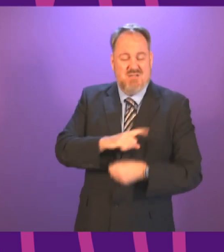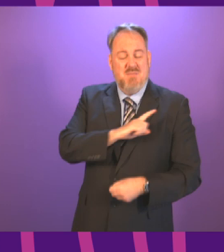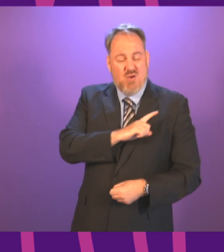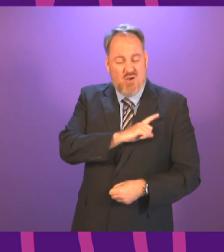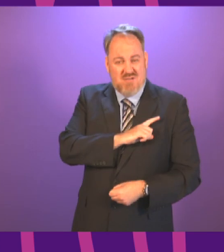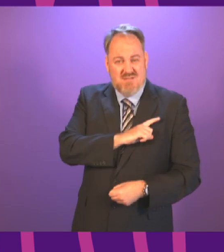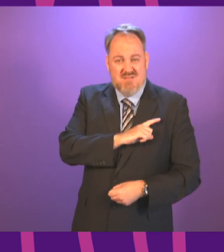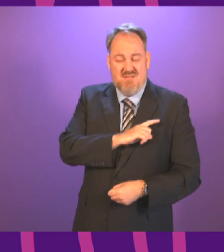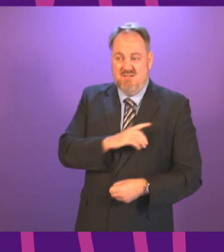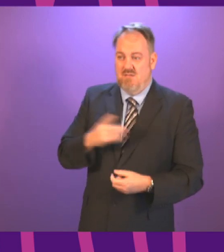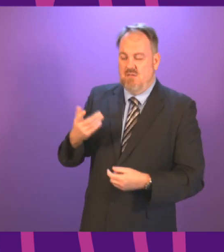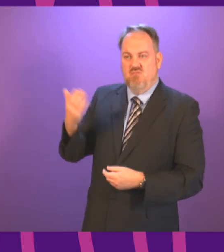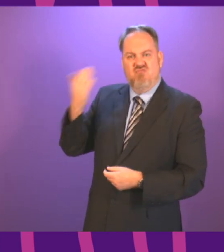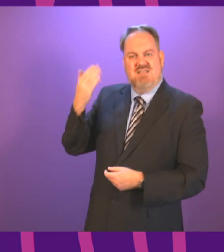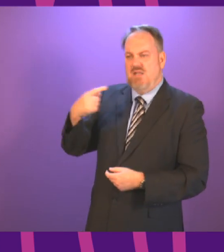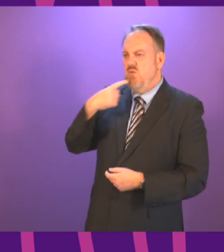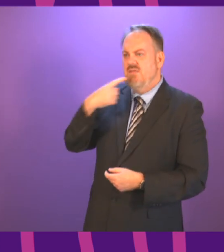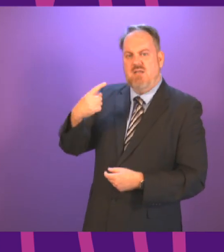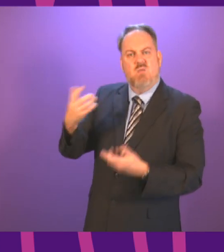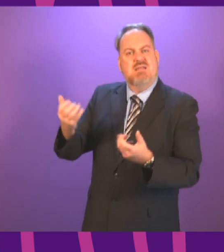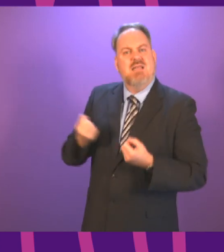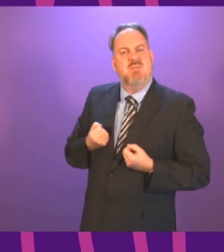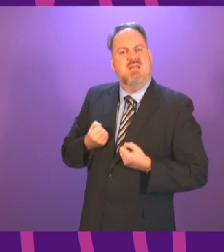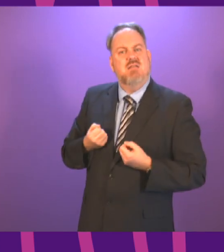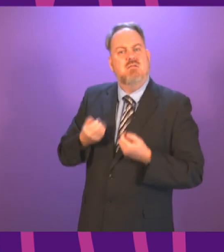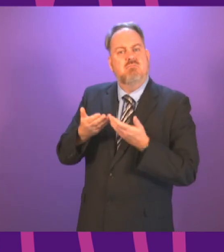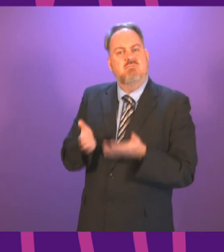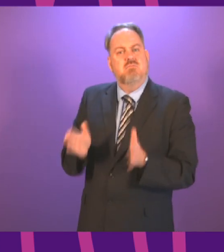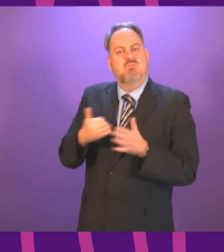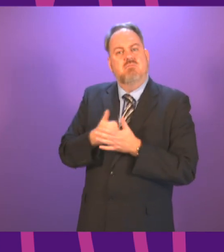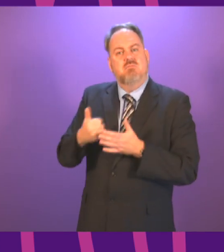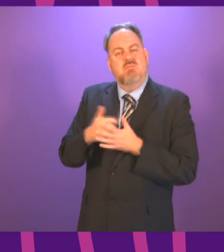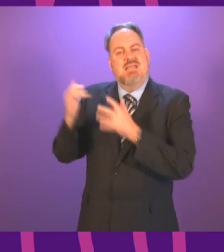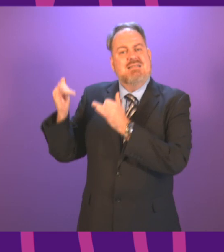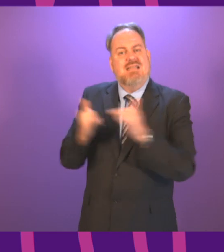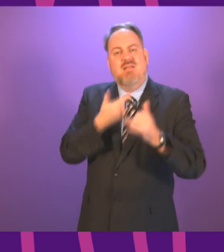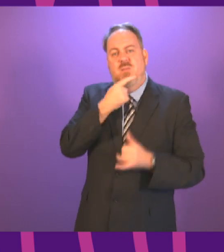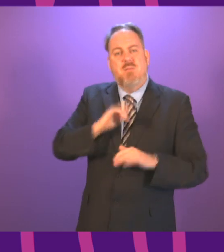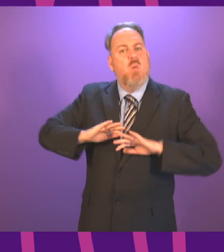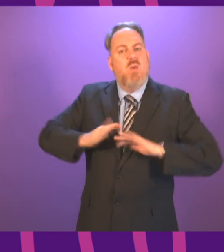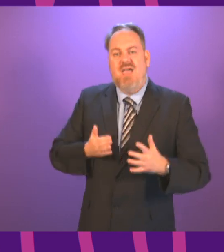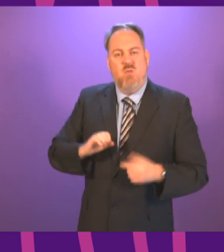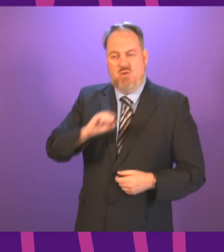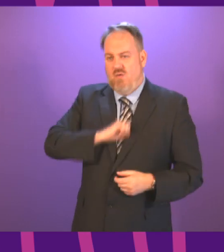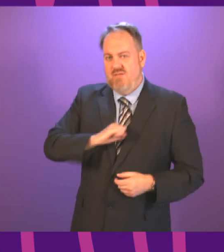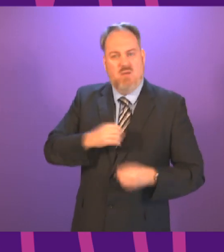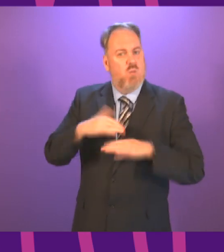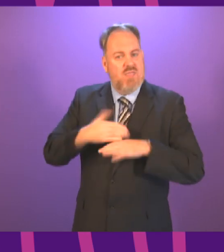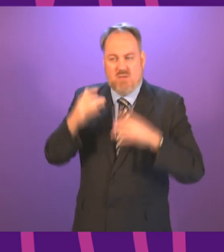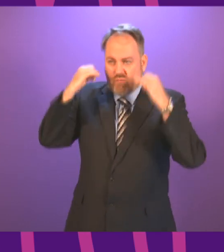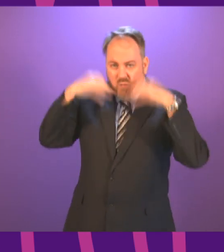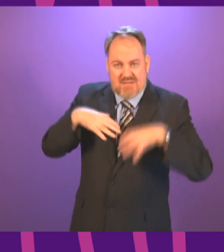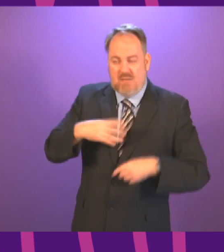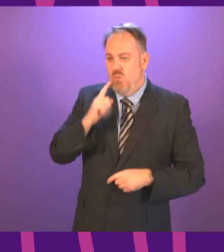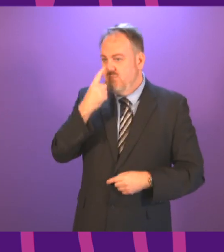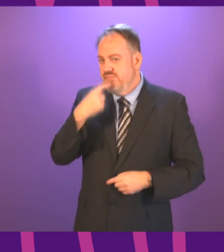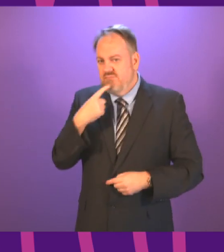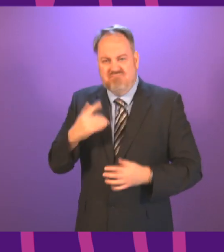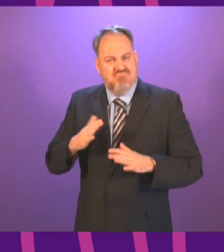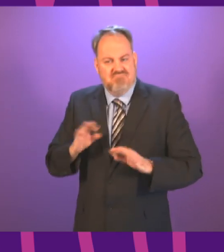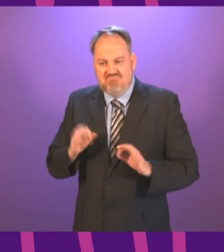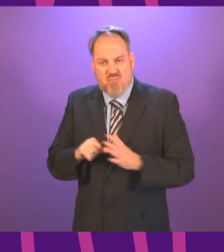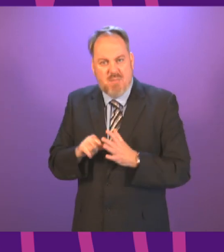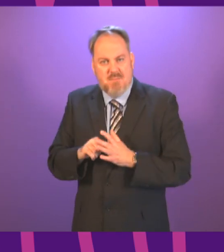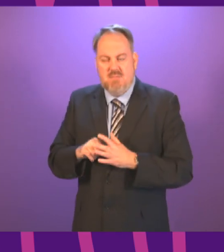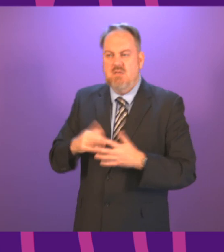has only recently been persuaded of the merits of the widespread use of asymptomatic testing.